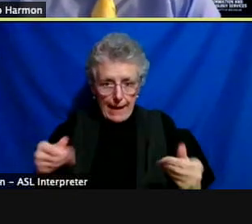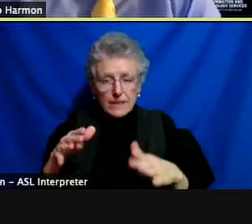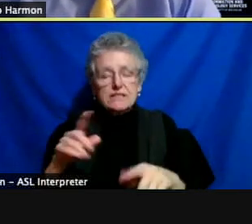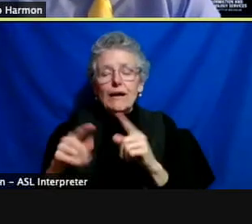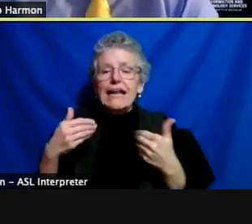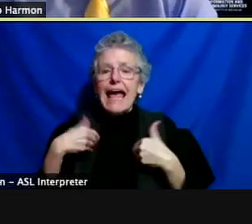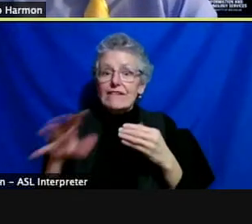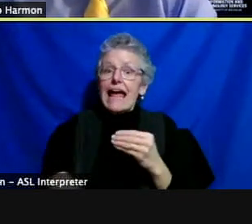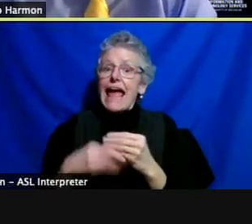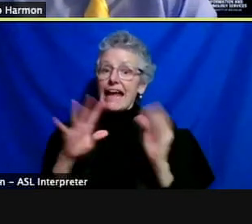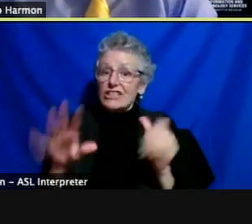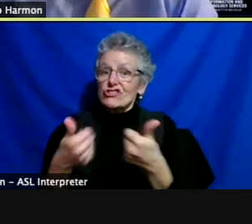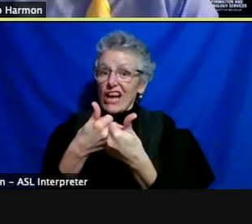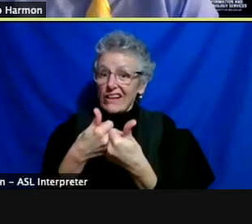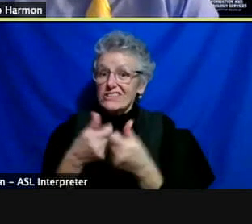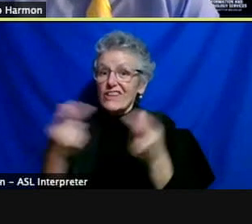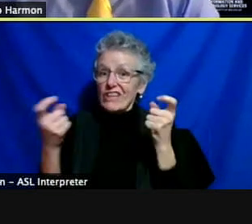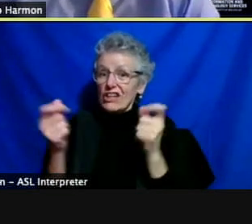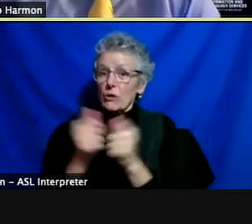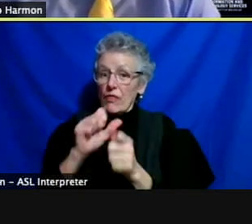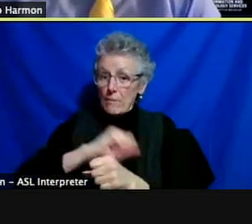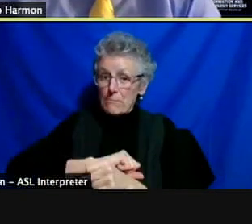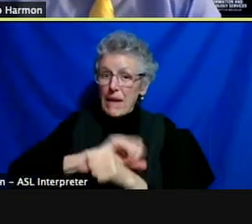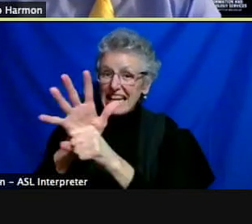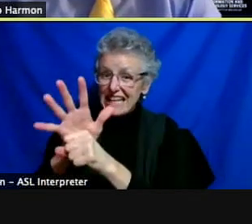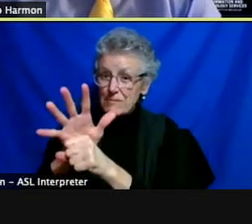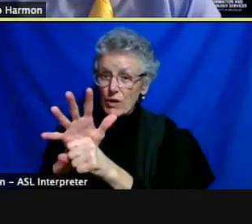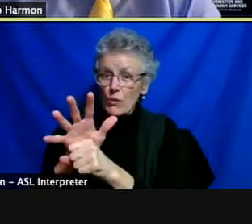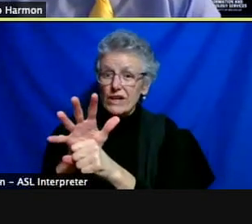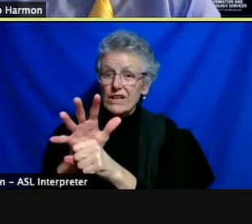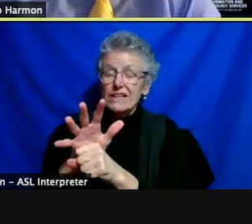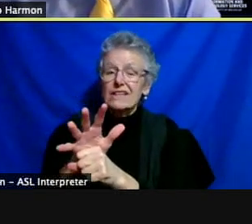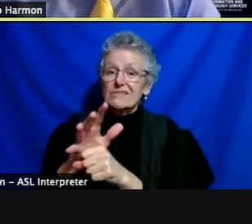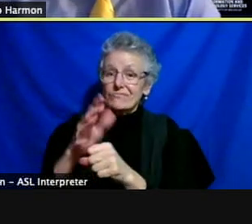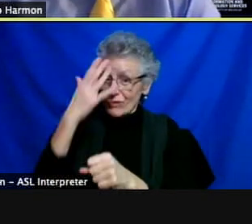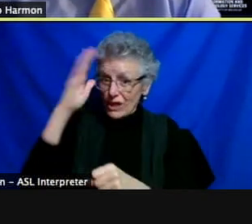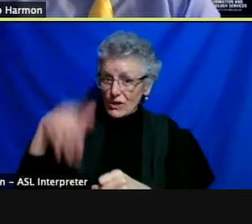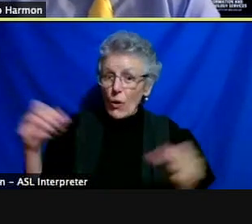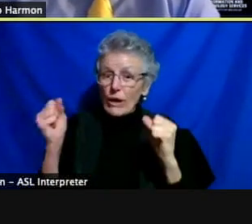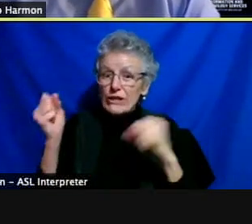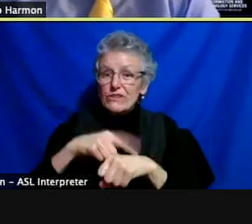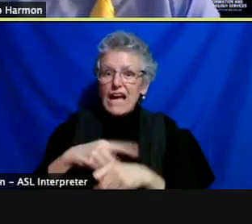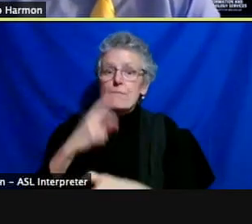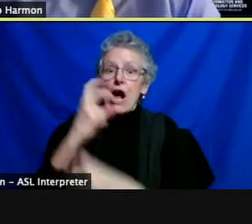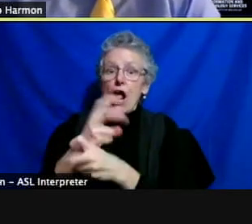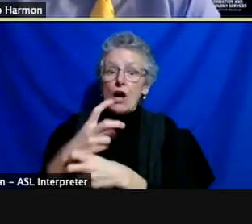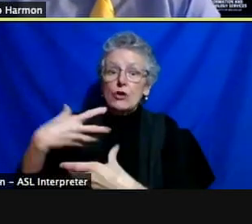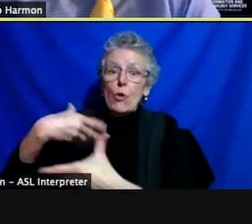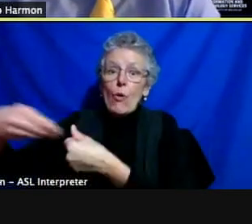of dealing with the pandemic when being outdoors is difficult during the winter. So we wanna remind you to be safe.